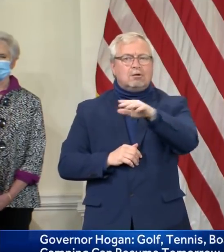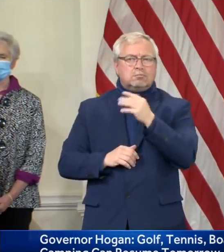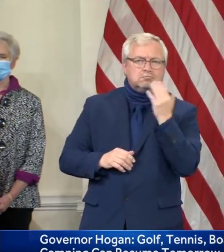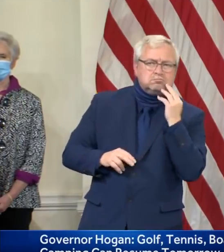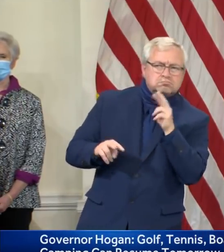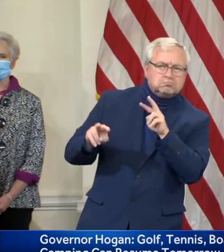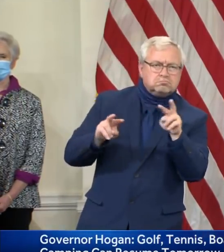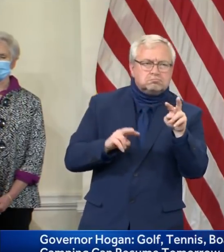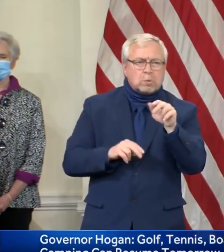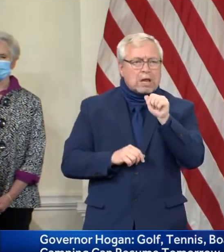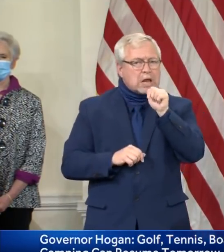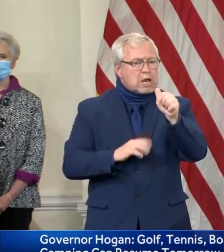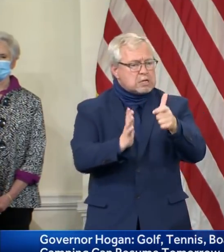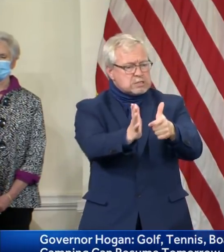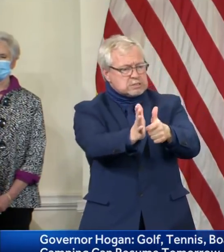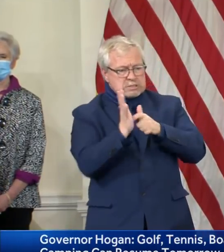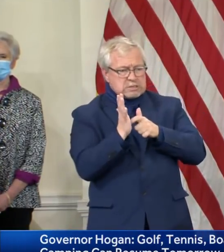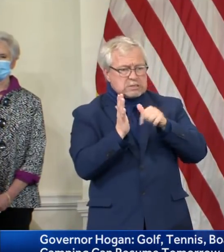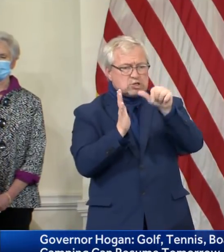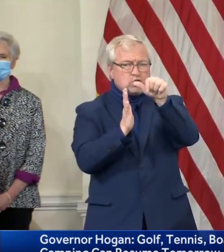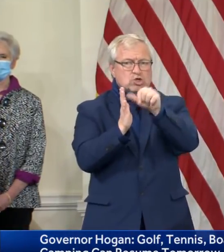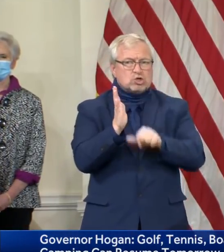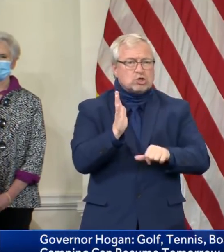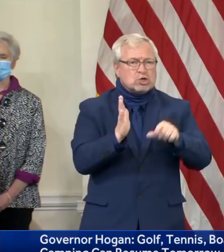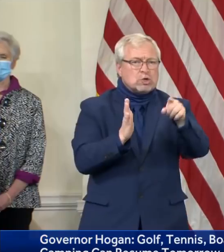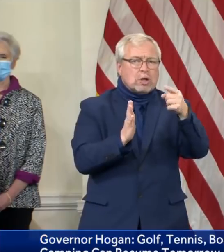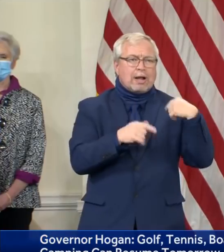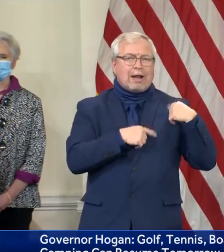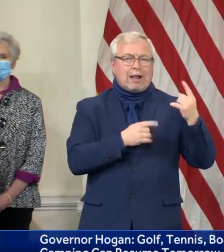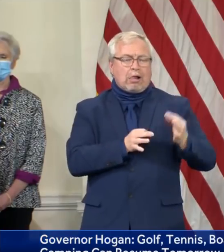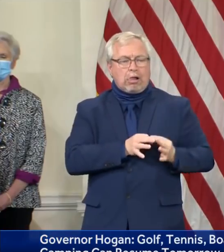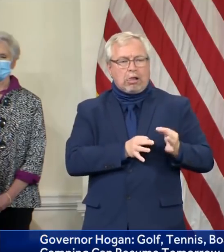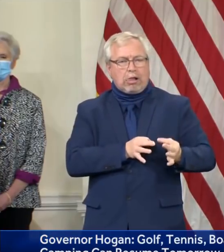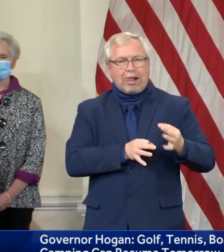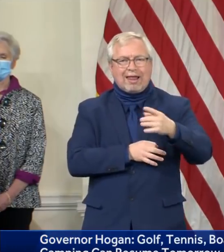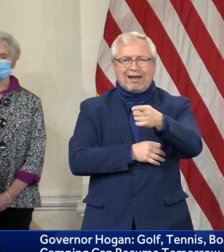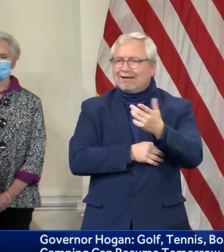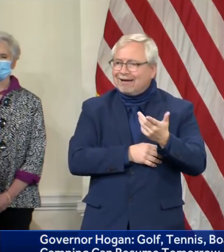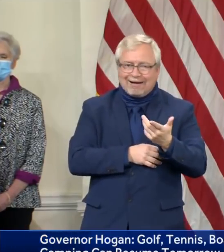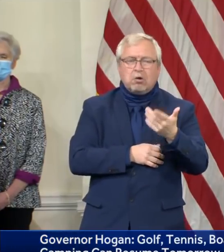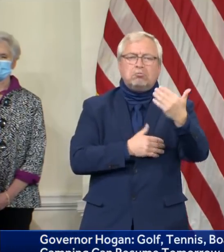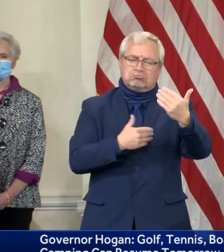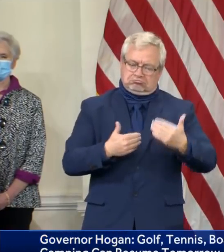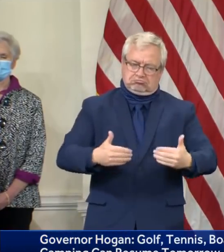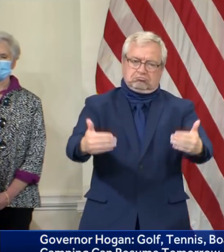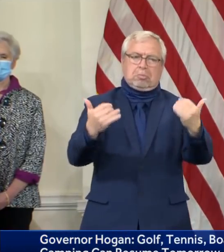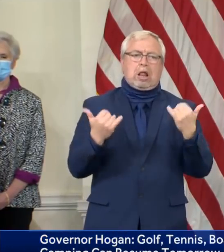I WANT TO EMPHASIZE, THERE IS NO REASON TO DELAY TIME SENSITIVE CARE.